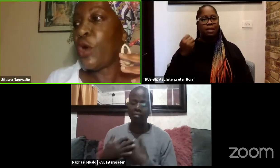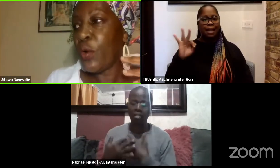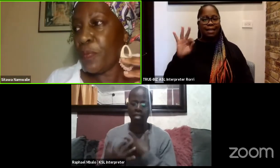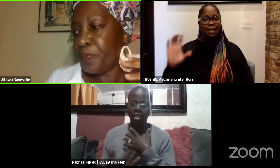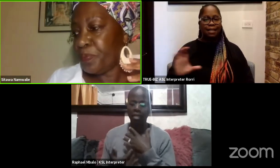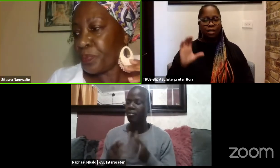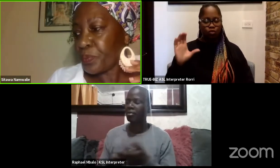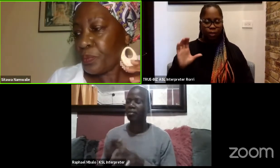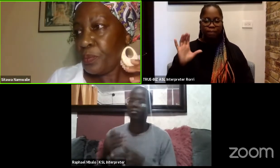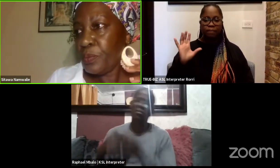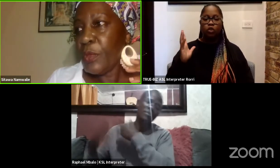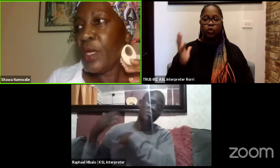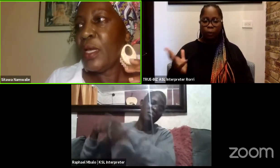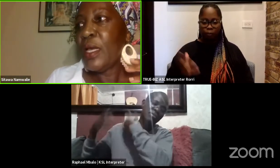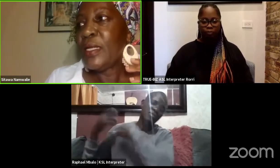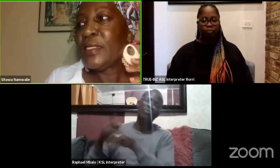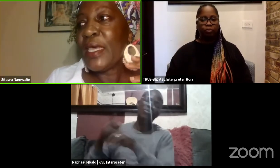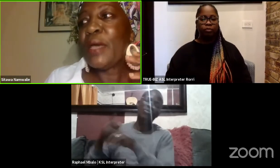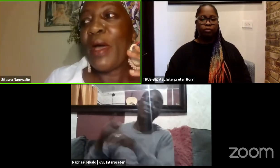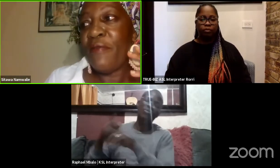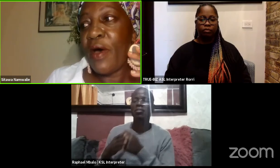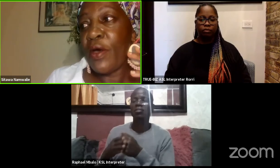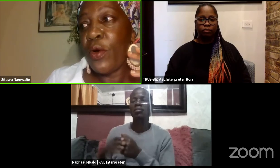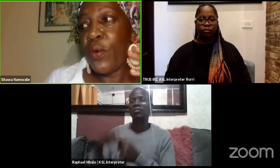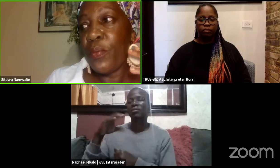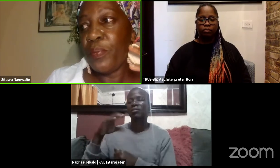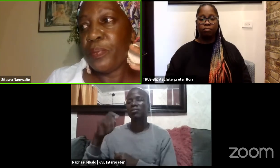So "Taking My Father Home".